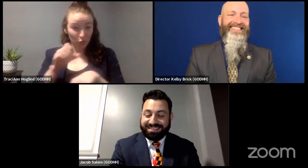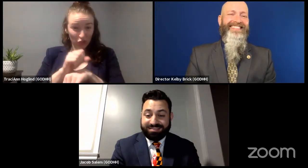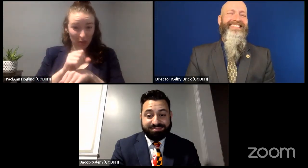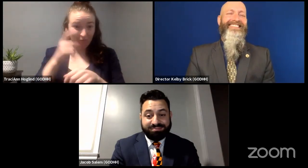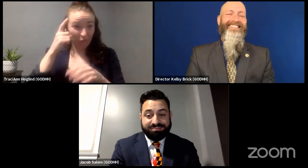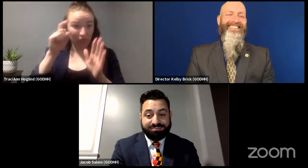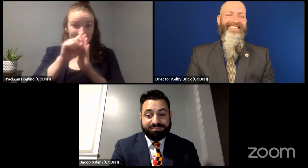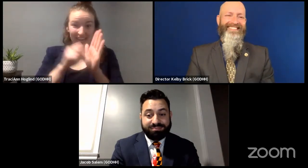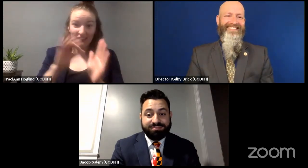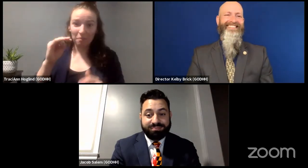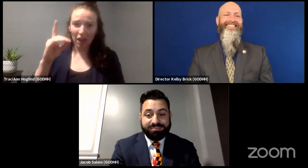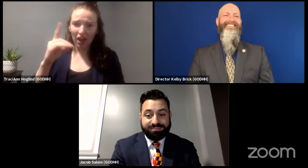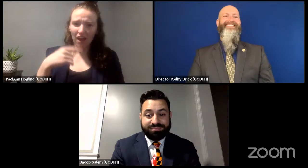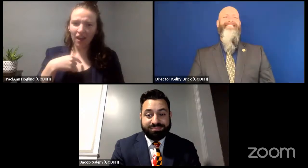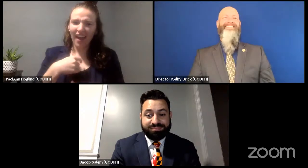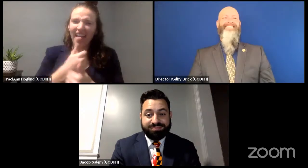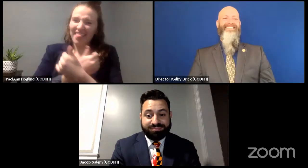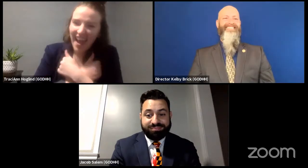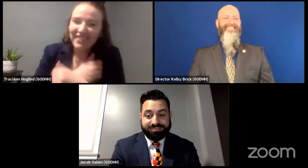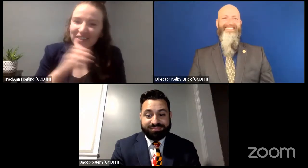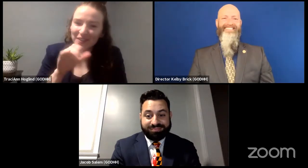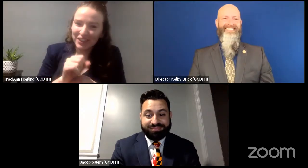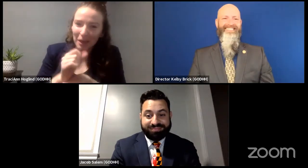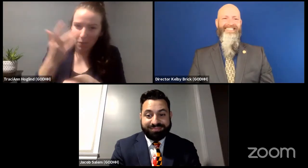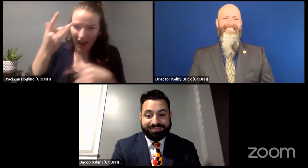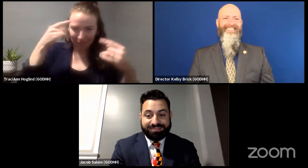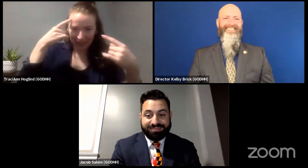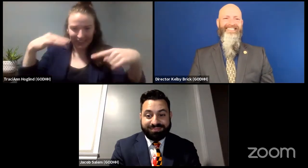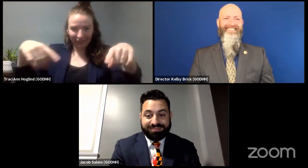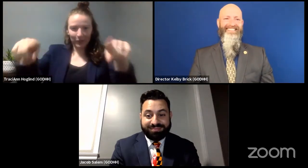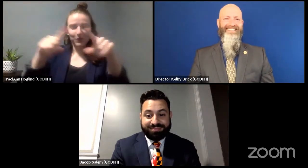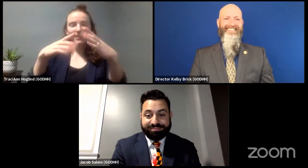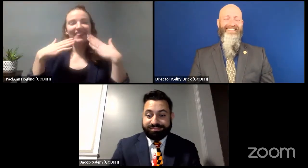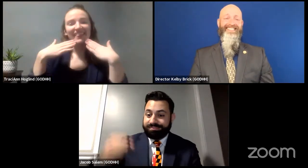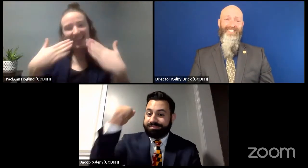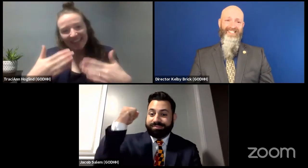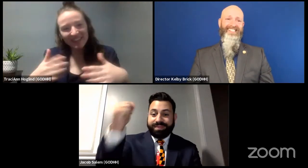our jobs every day. What we do for the state of Maryland, we love doing our jobs and it's